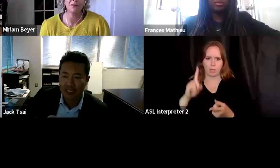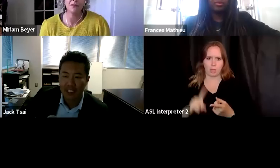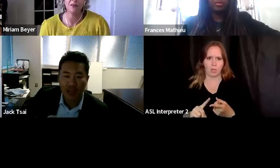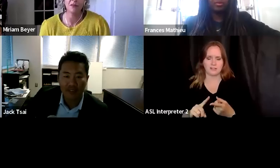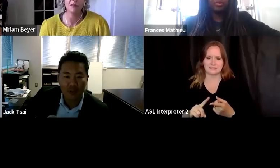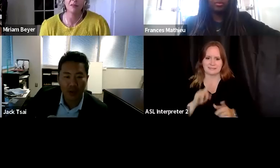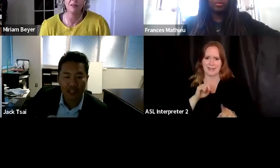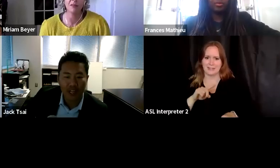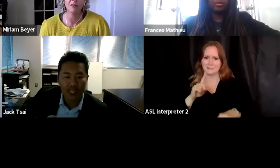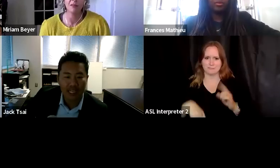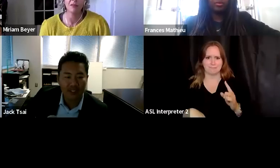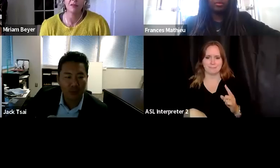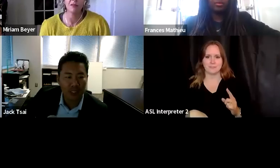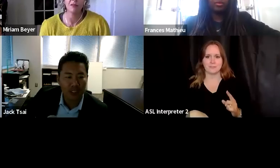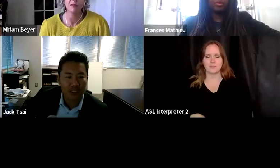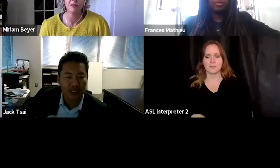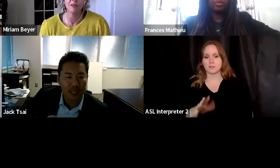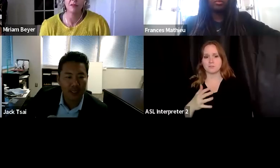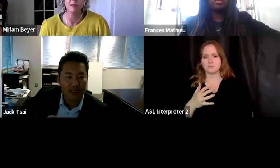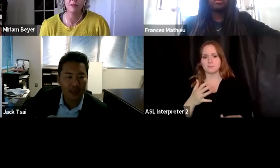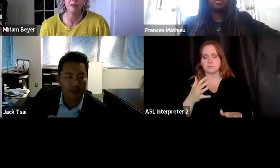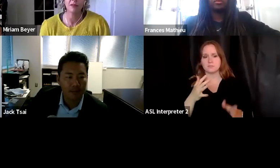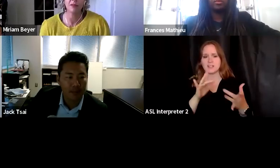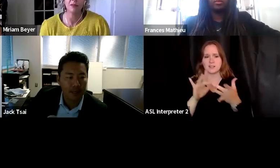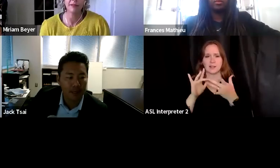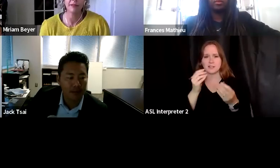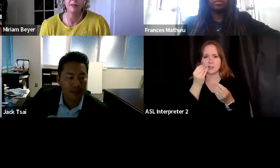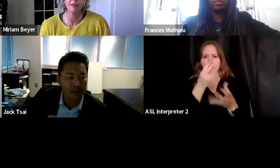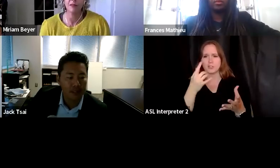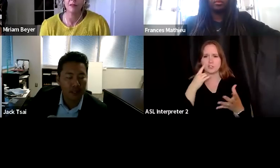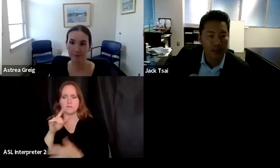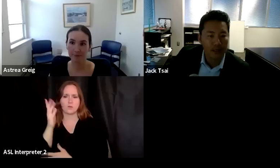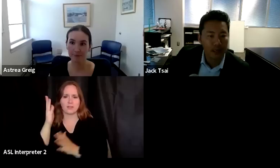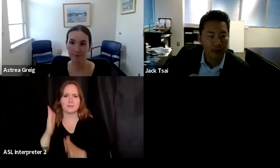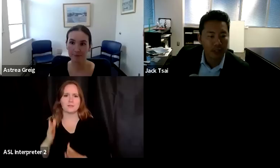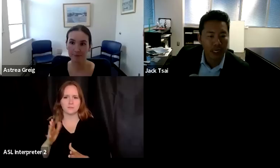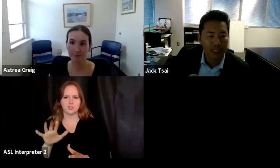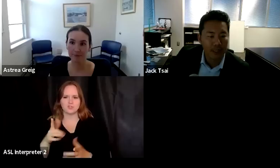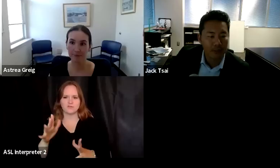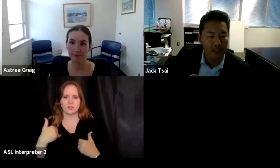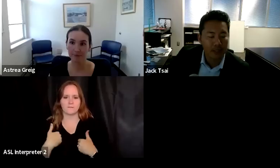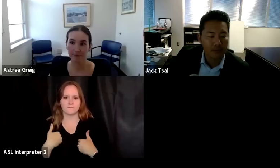but you have it, you have the contacts of the speakers and you know, feel free to contact them at